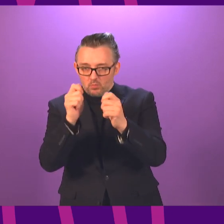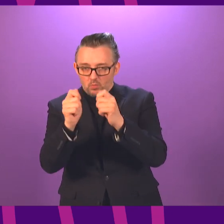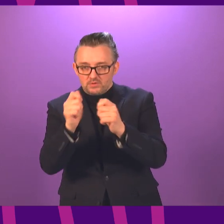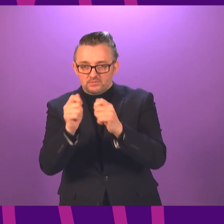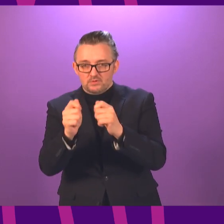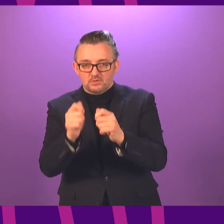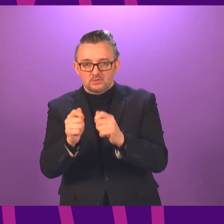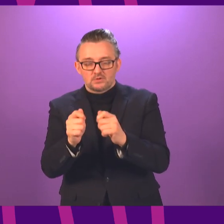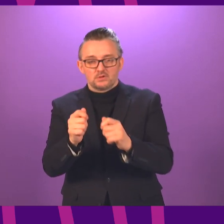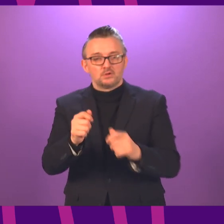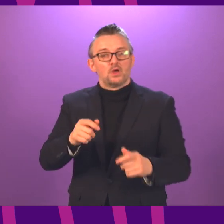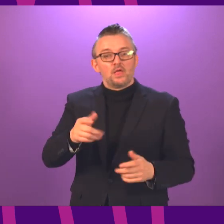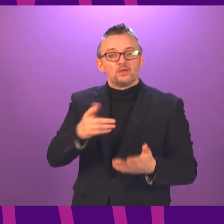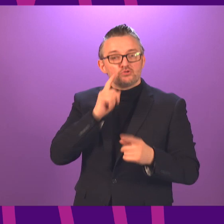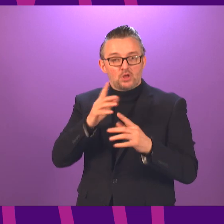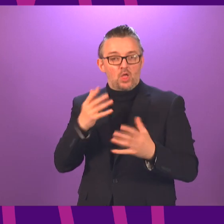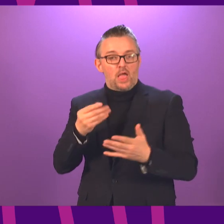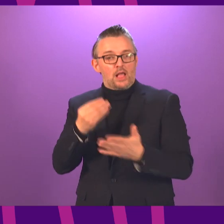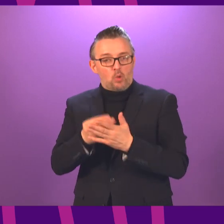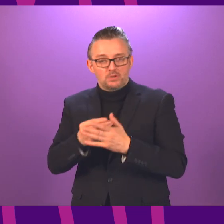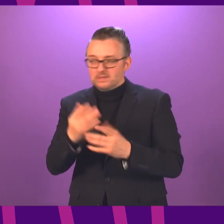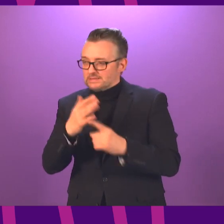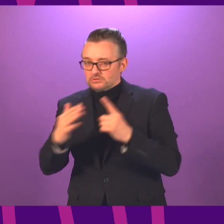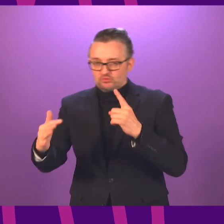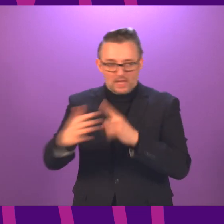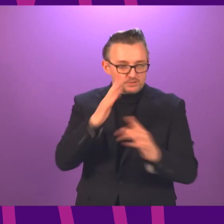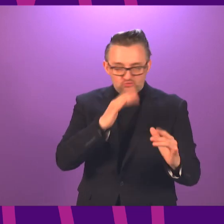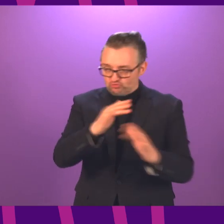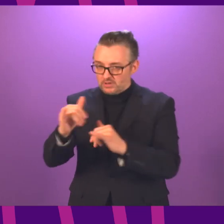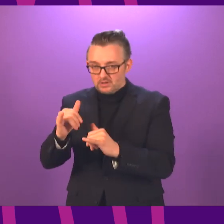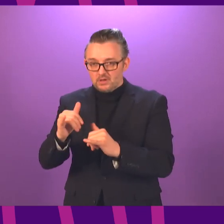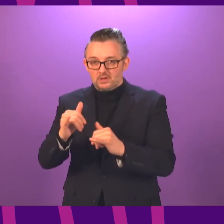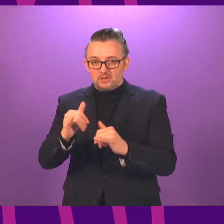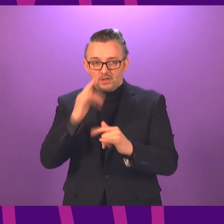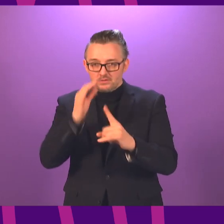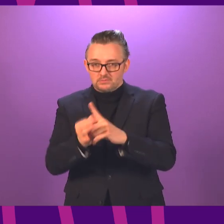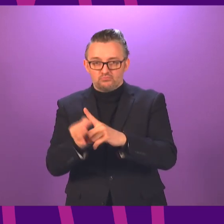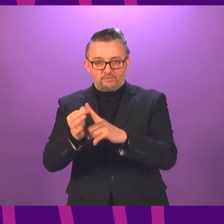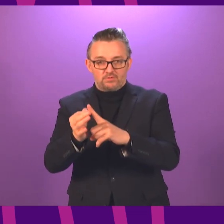we will begin to reopen the economy and society in the more substantial way that we are all longing for.